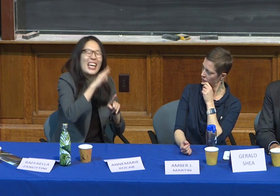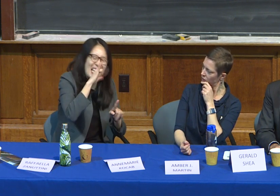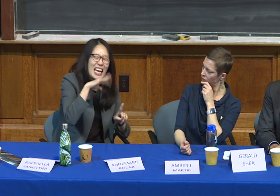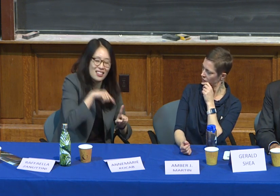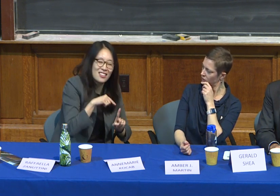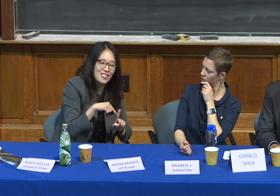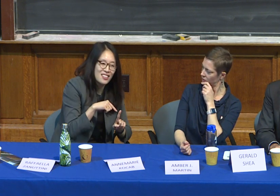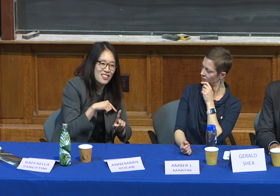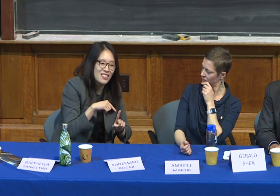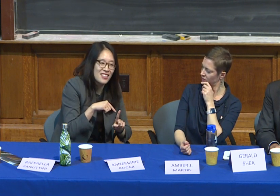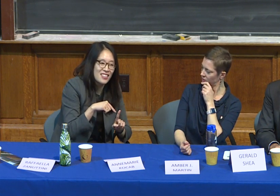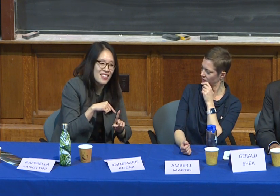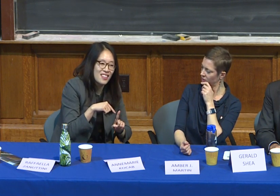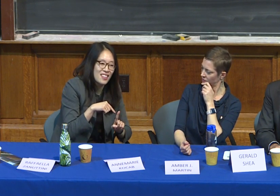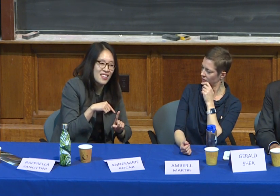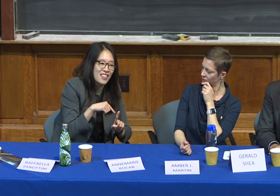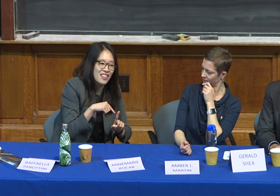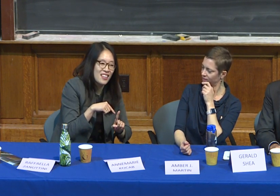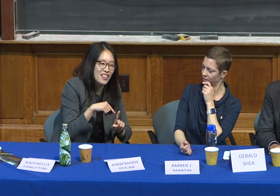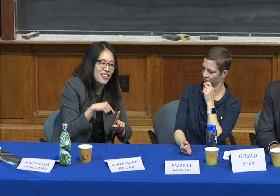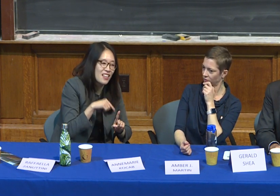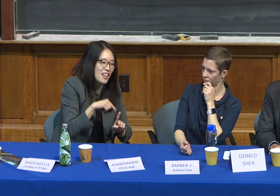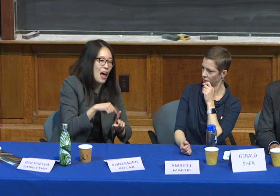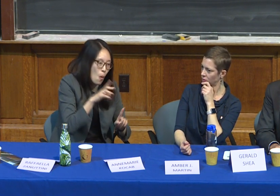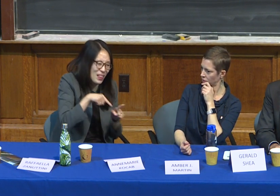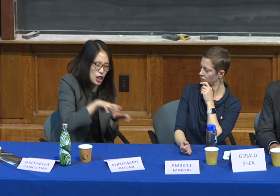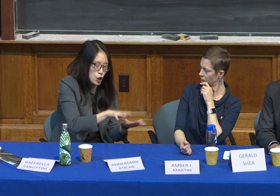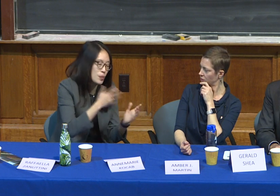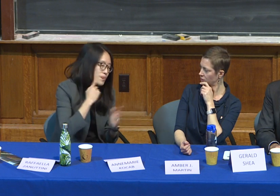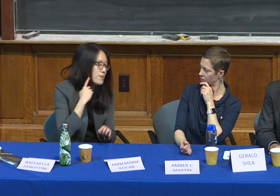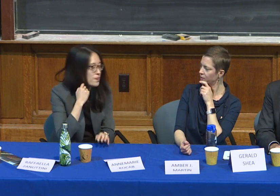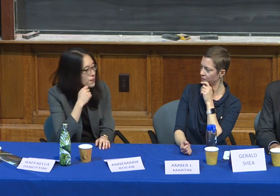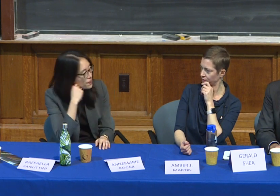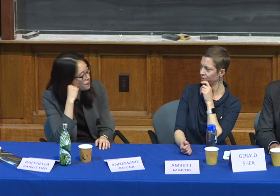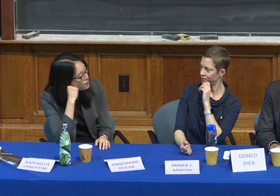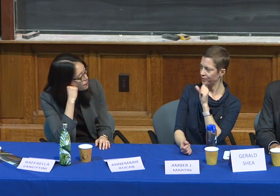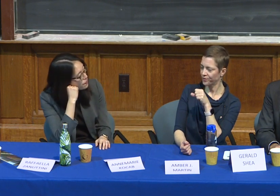So don't underestimate what the kid has and what they can do.